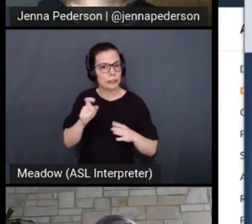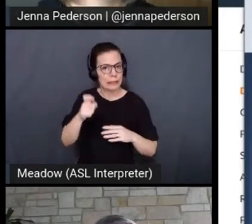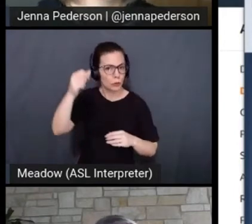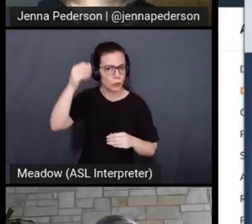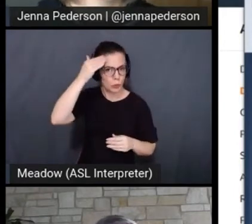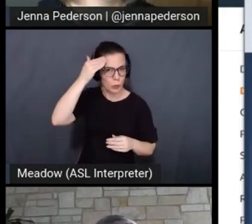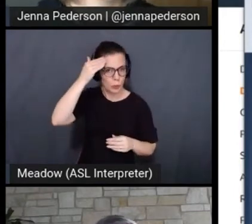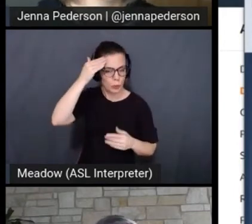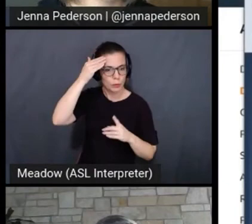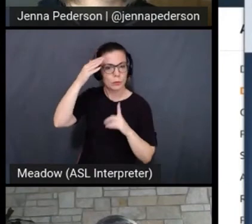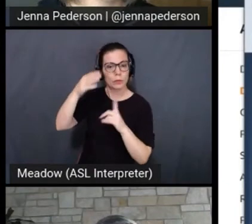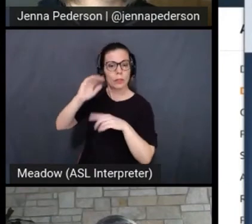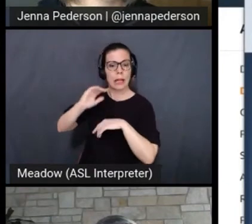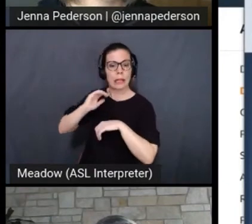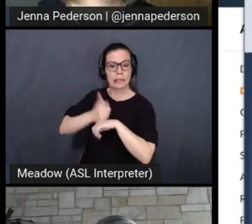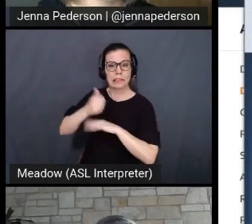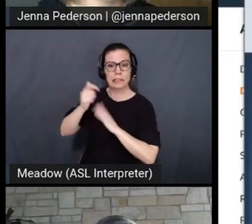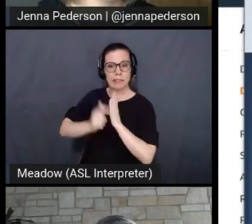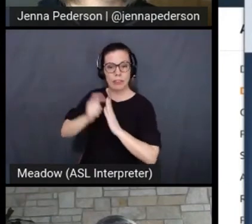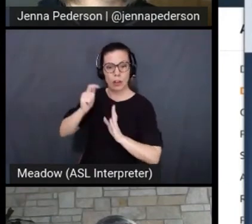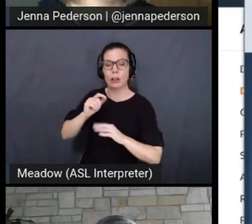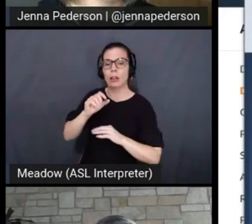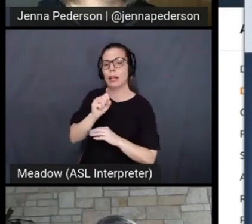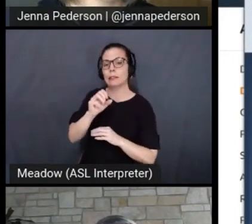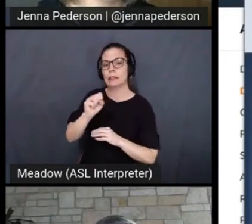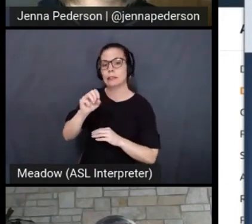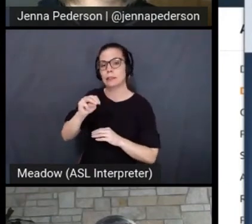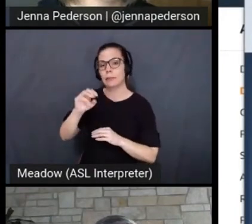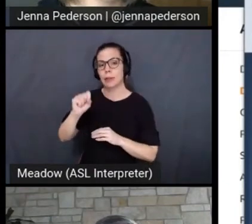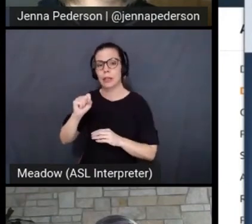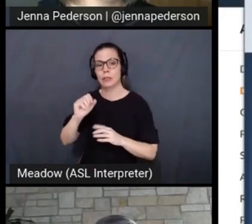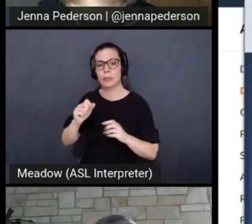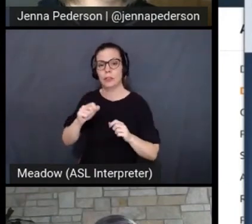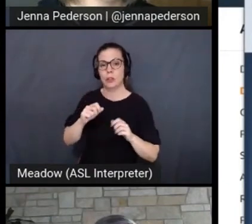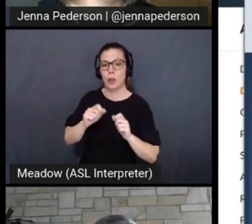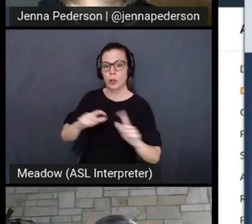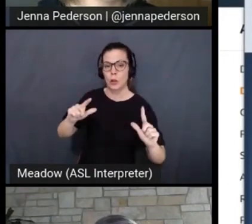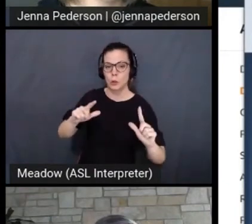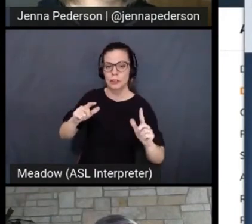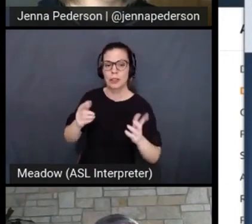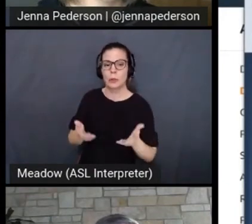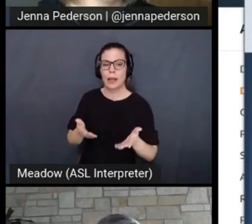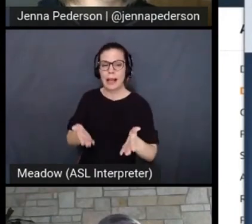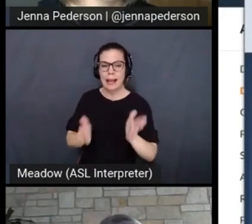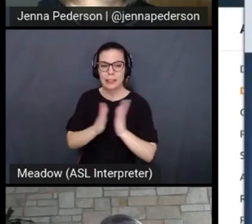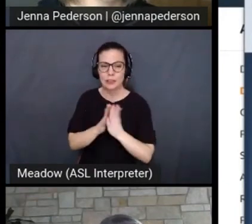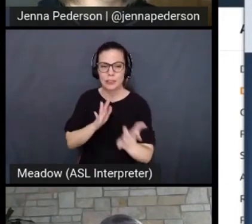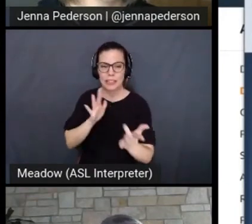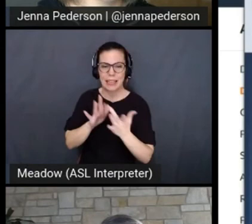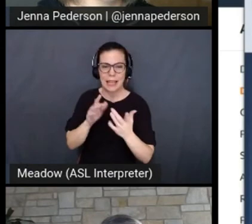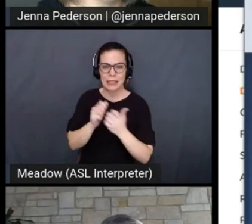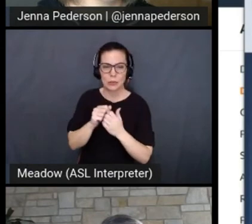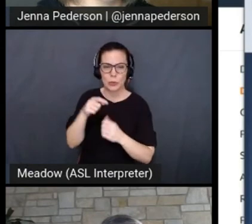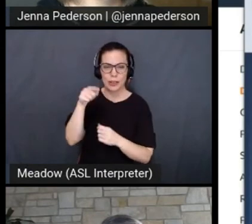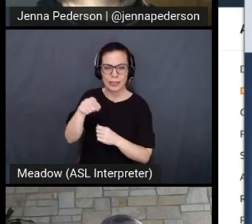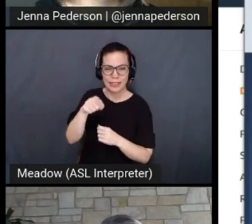By default SSMS loads and it asks you to connect to the Object Explorer, which actually isn't supported by Babelfish at this time.